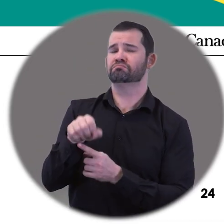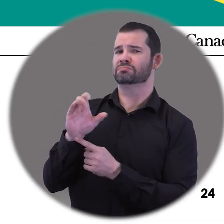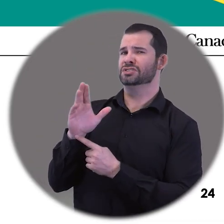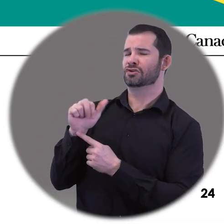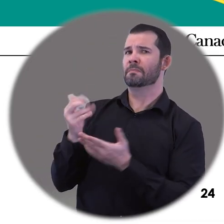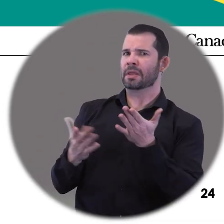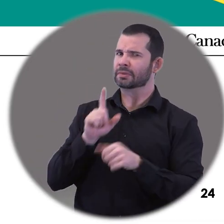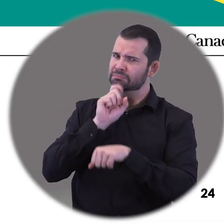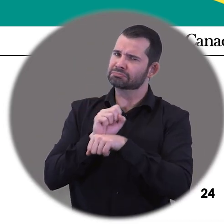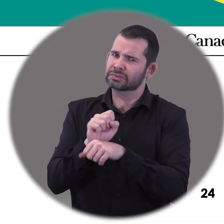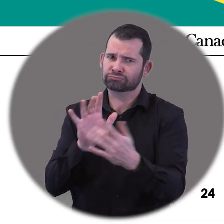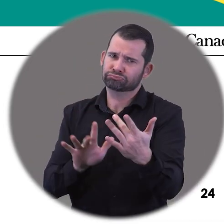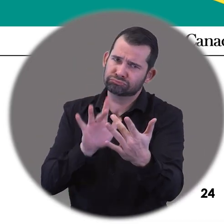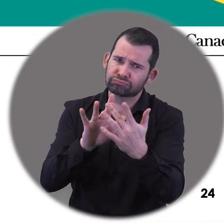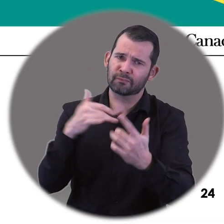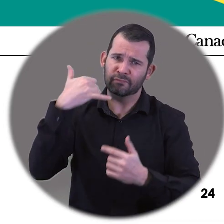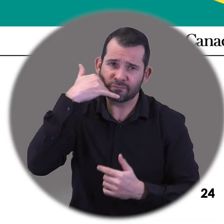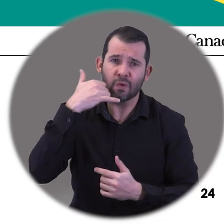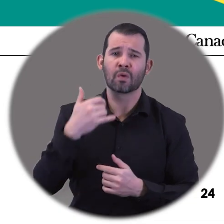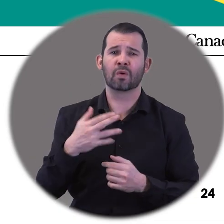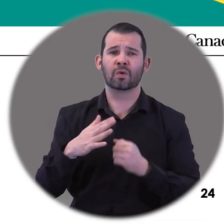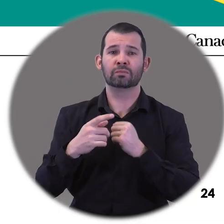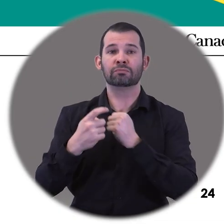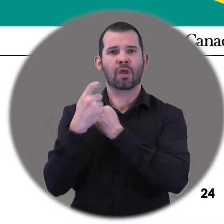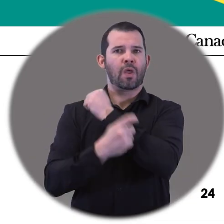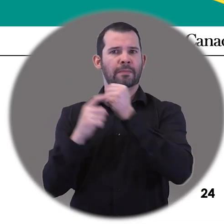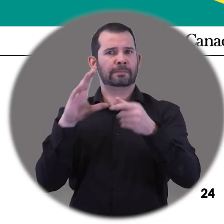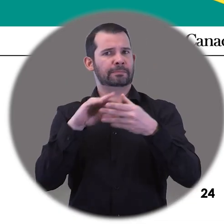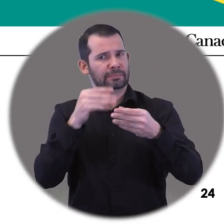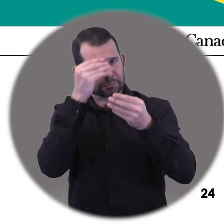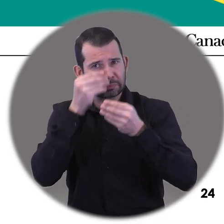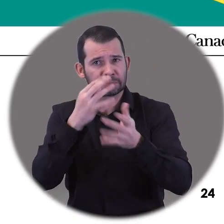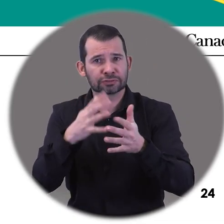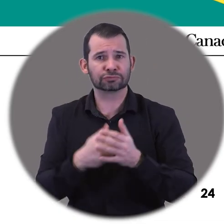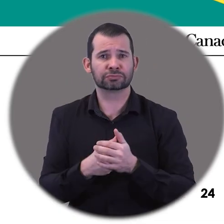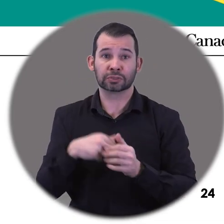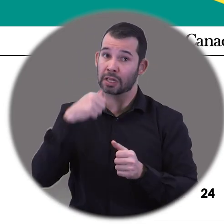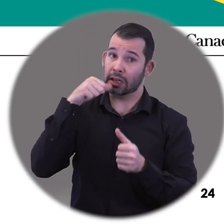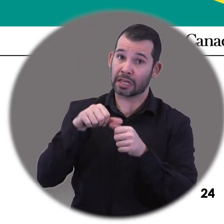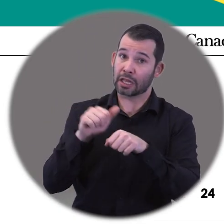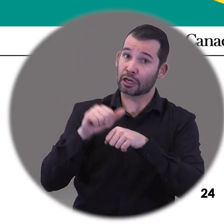The CRA may legitimately contact you by phone, automated message,